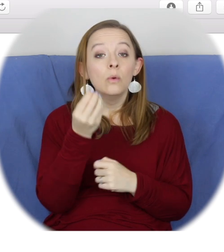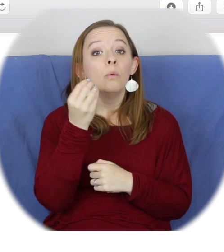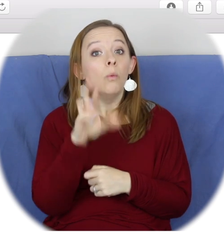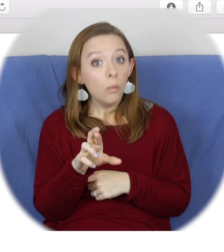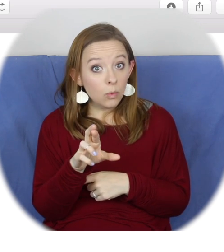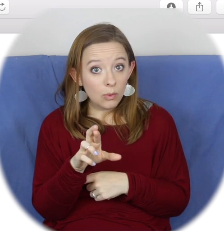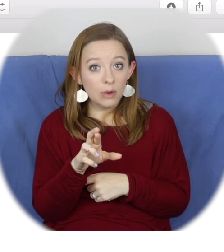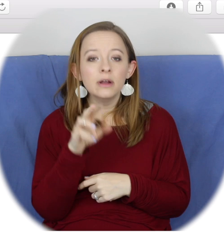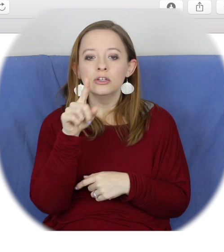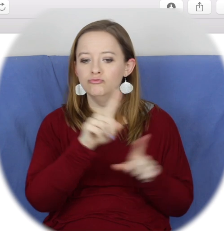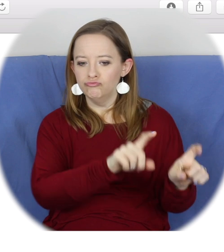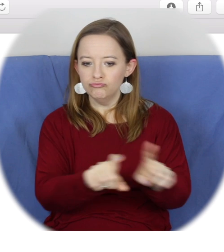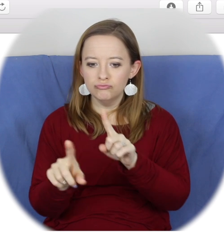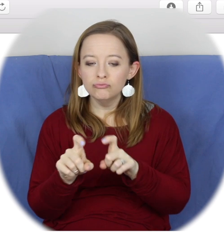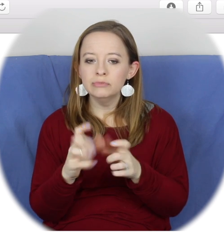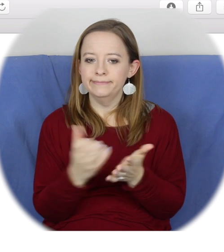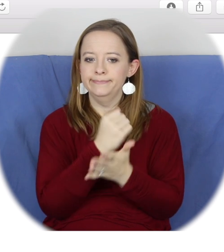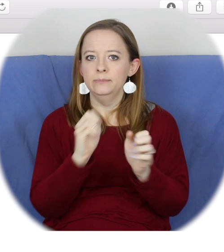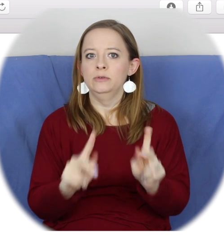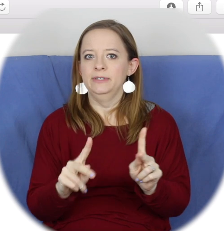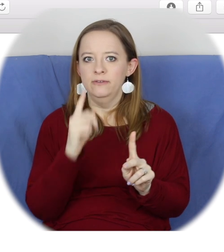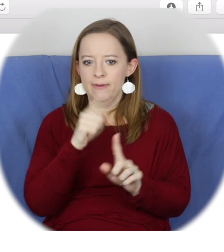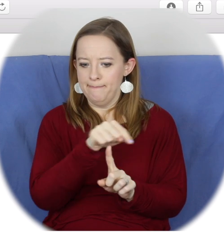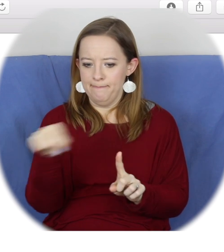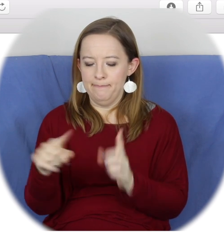or you get permission from those people specifically